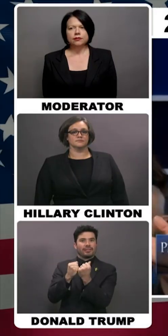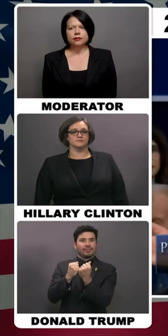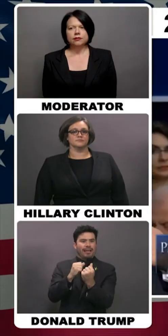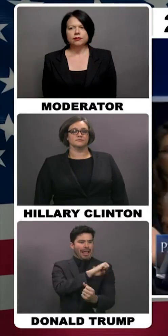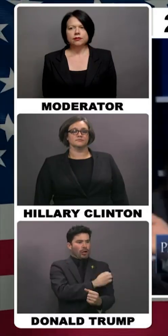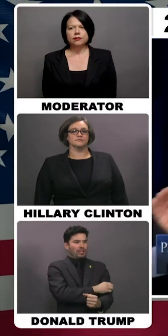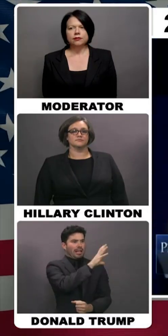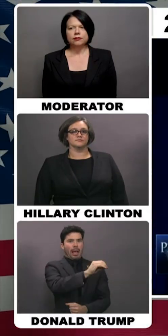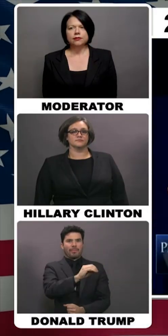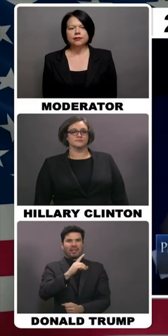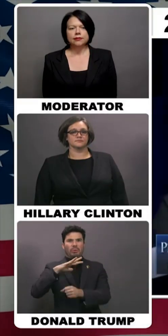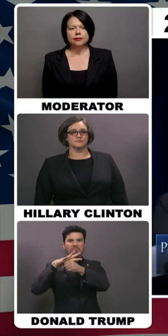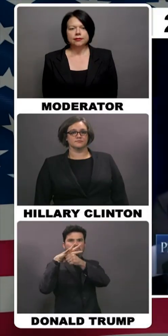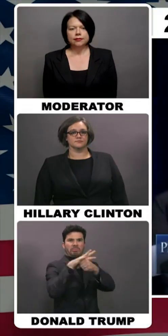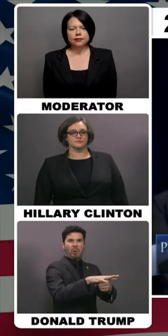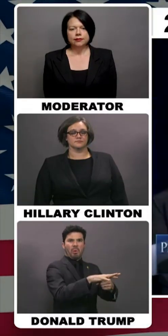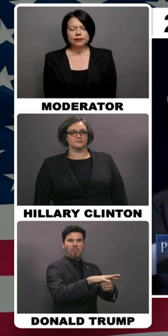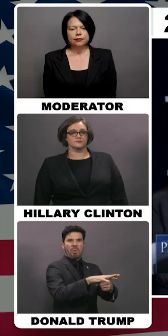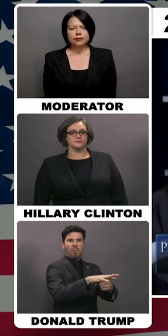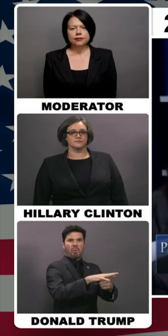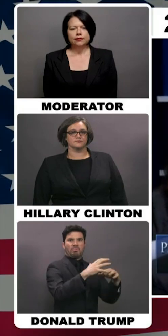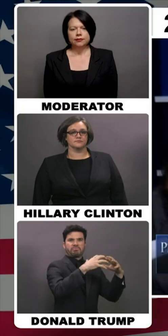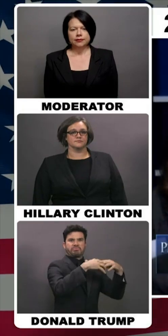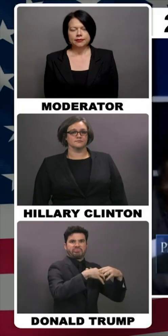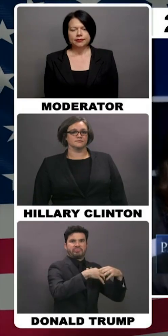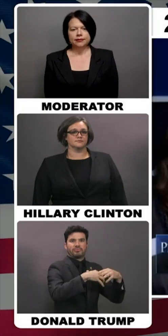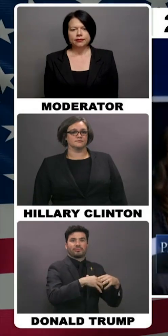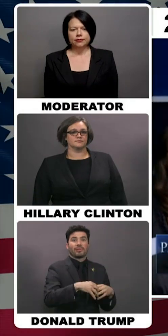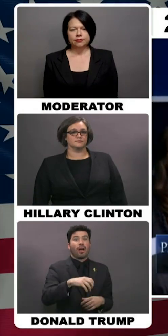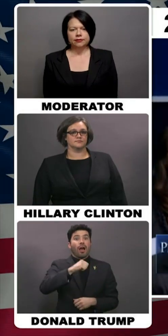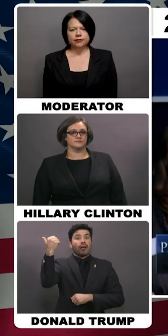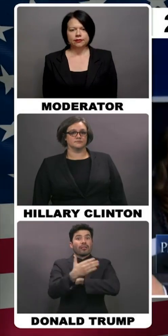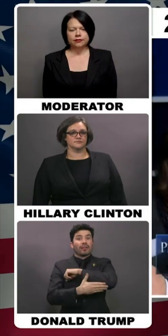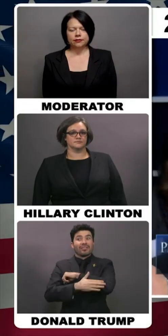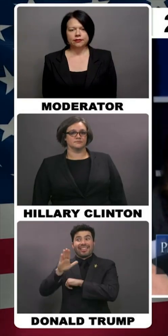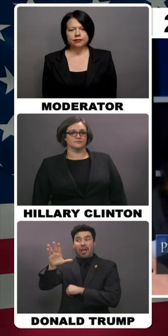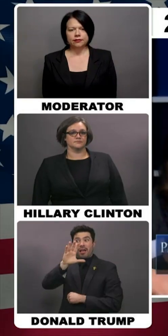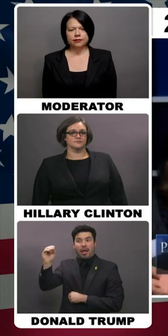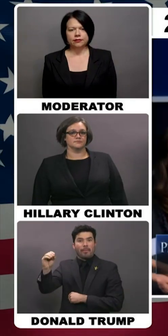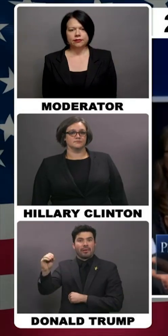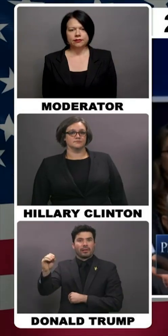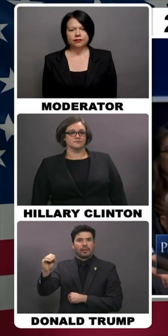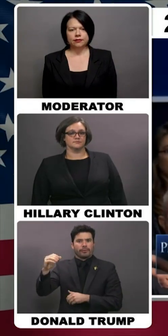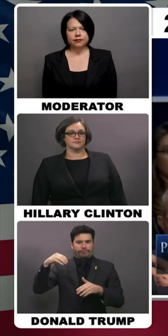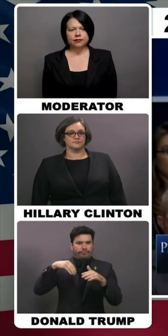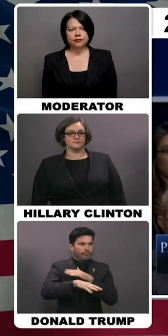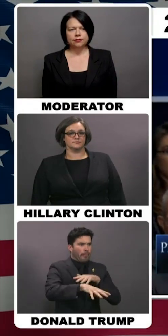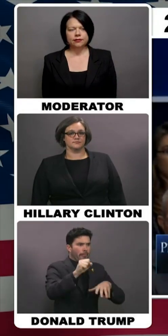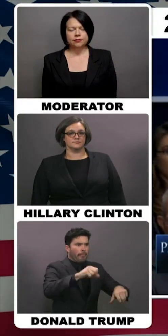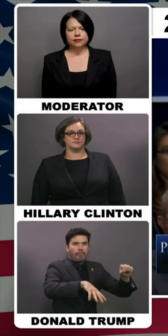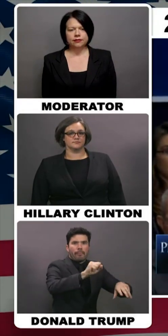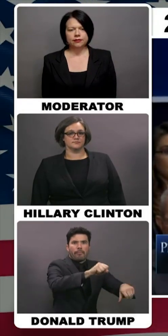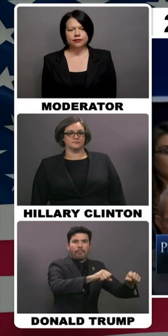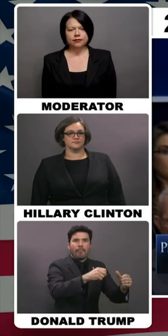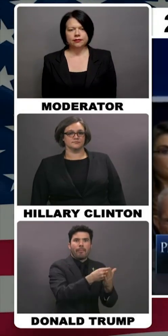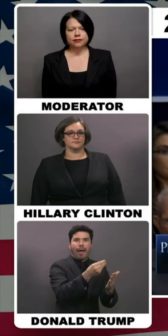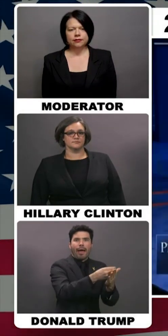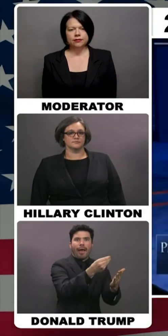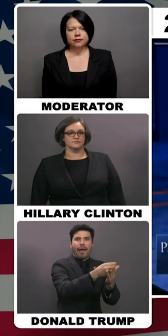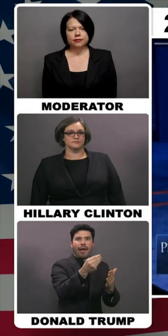And foreign companies are now coming in buying our, buying so many of our different plants and then rejiggering the plant so